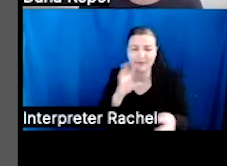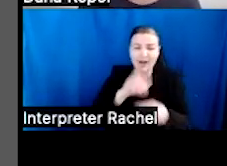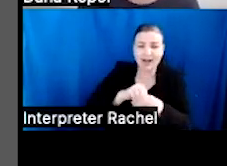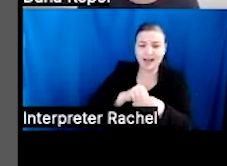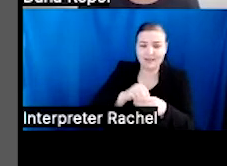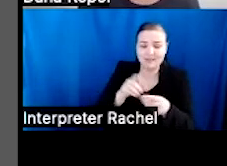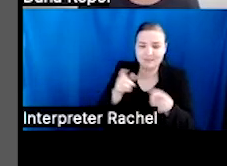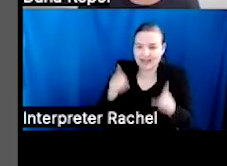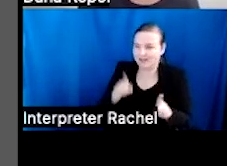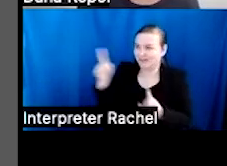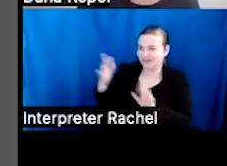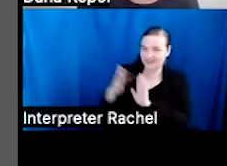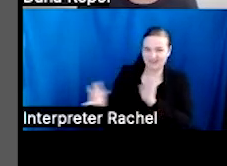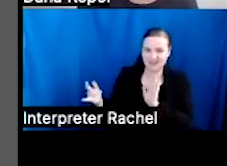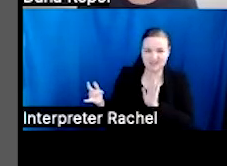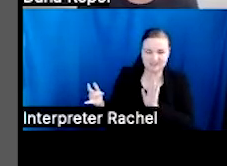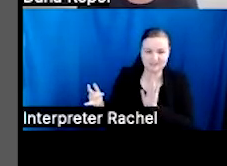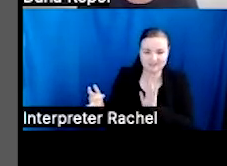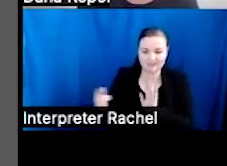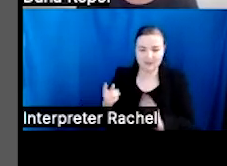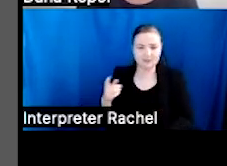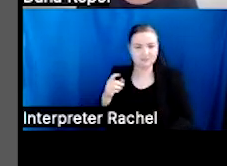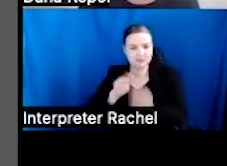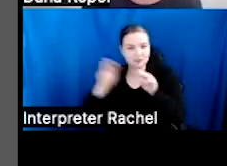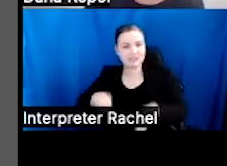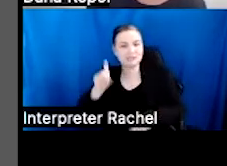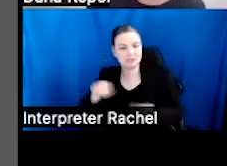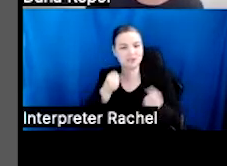responsibility to support vulnerable communities, even at the expense of their own well-being.